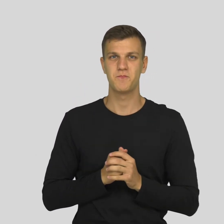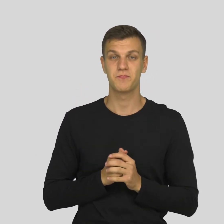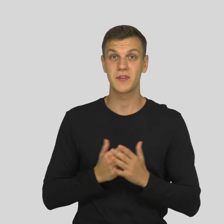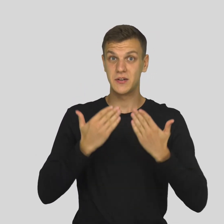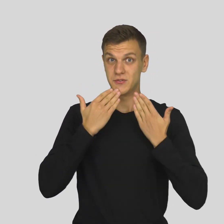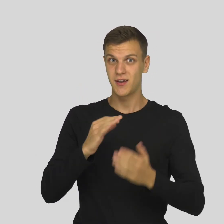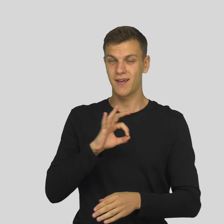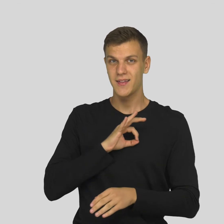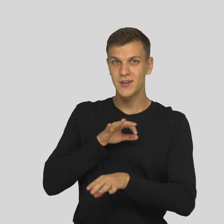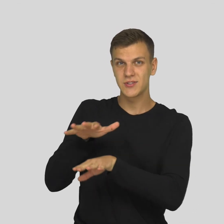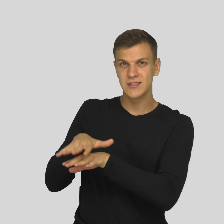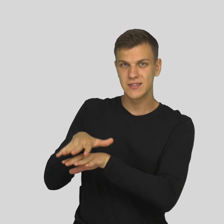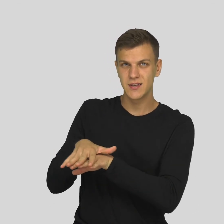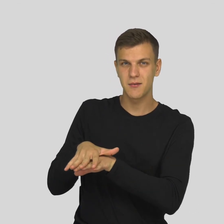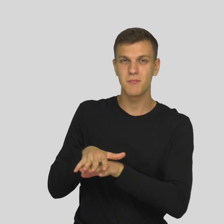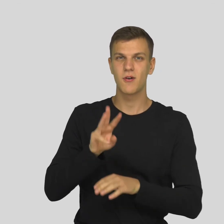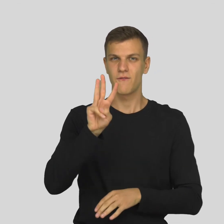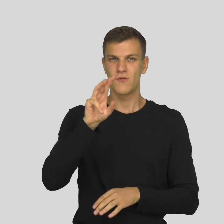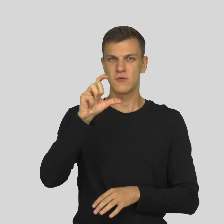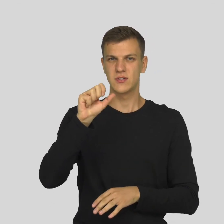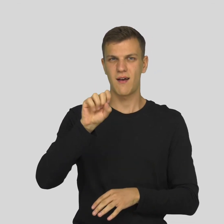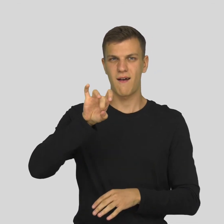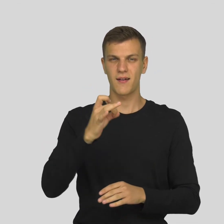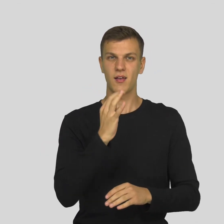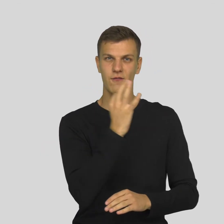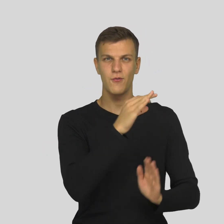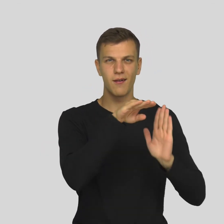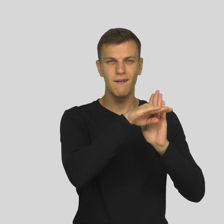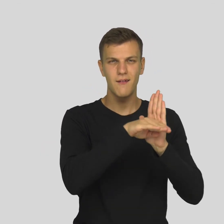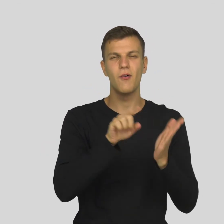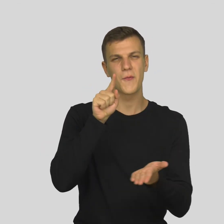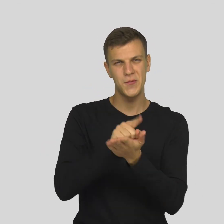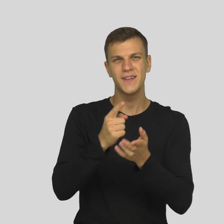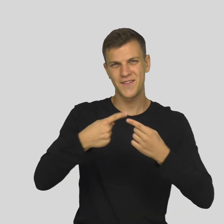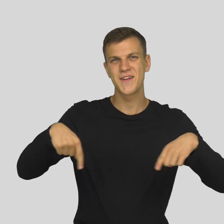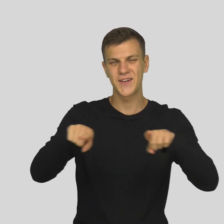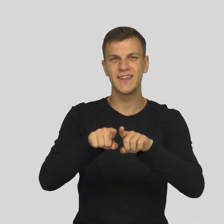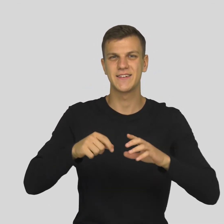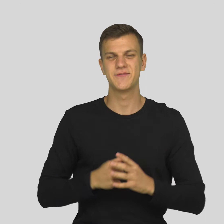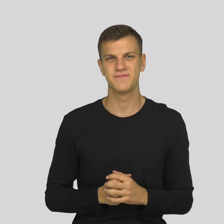Ensure access to information. Let's do it together!